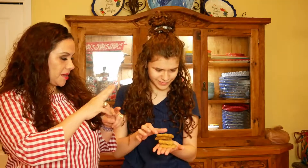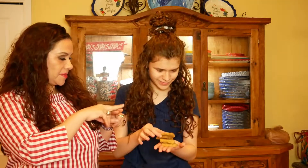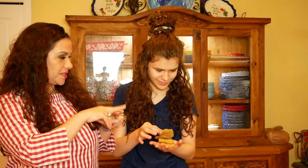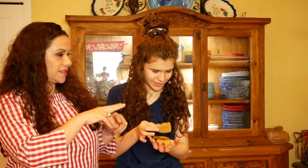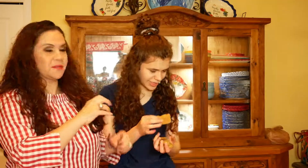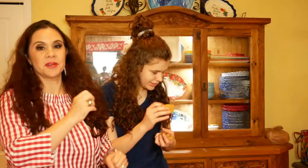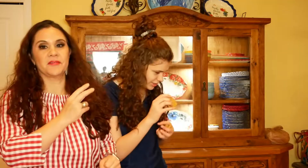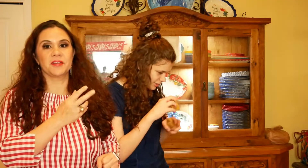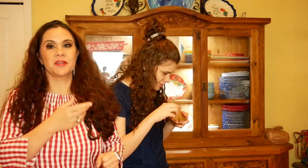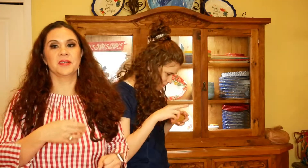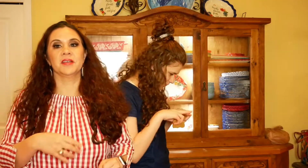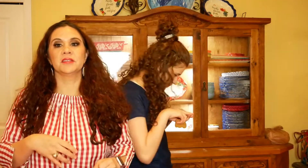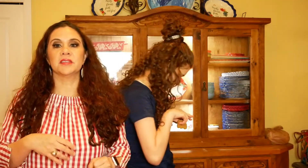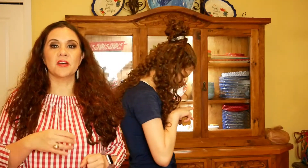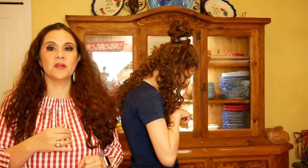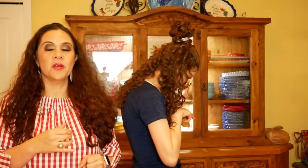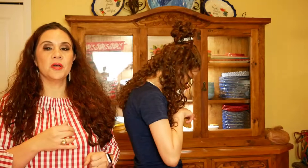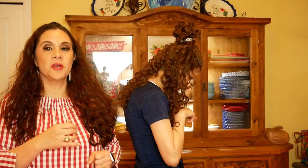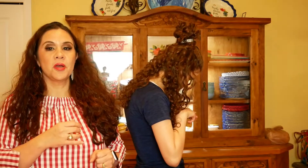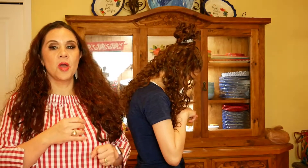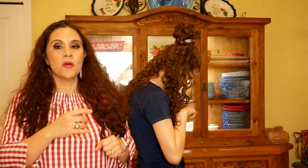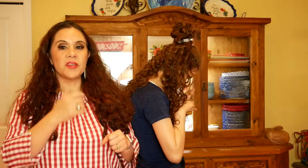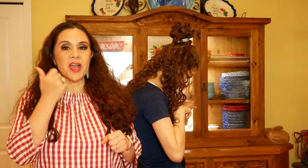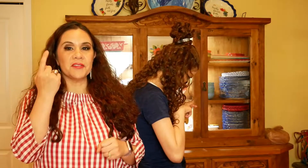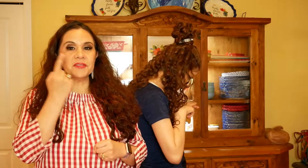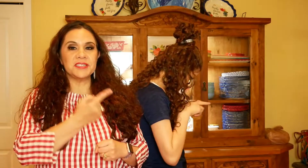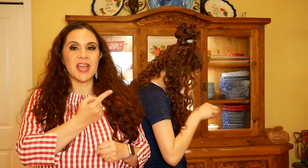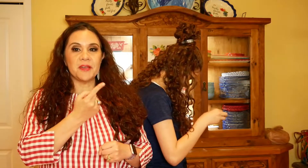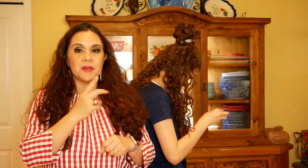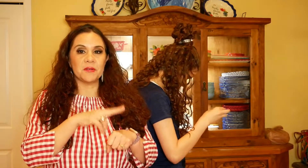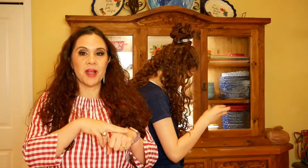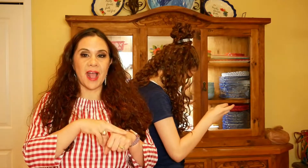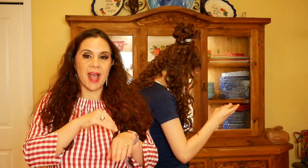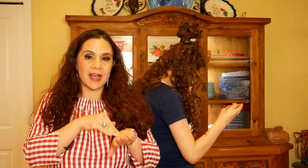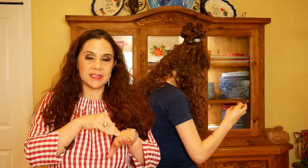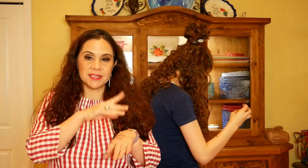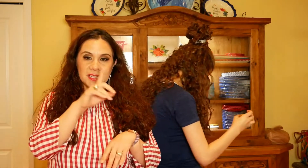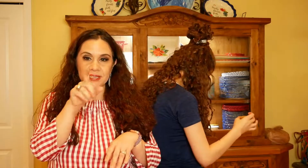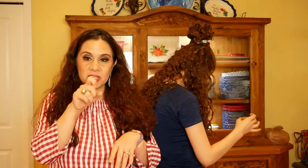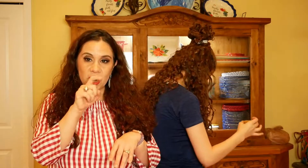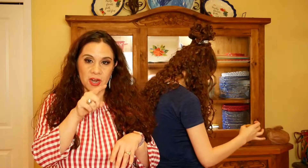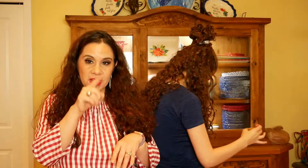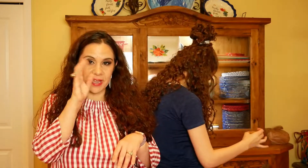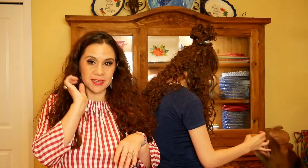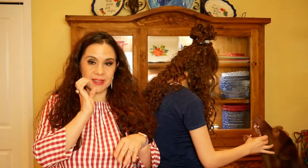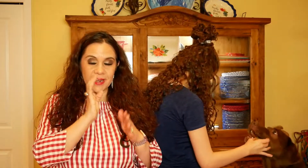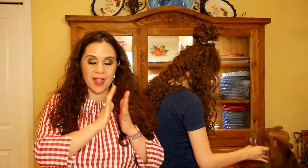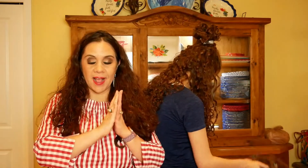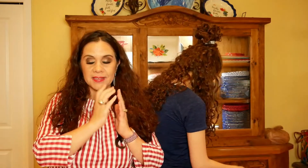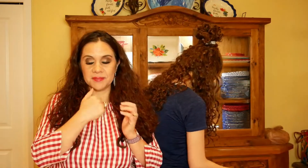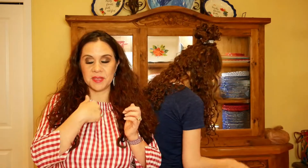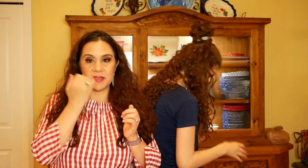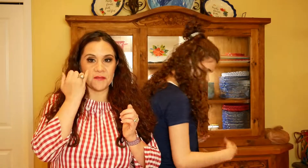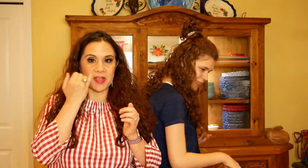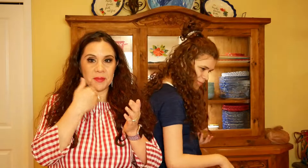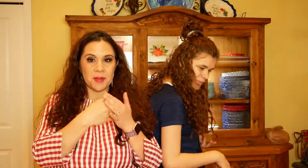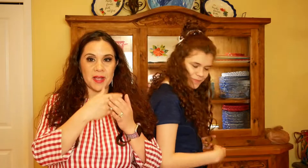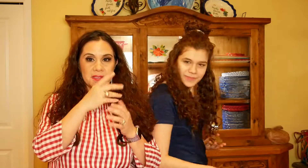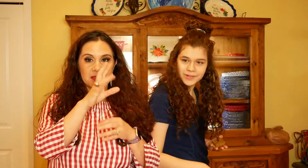them sit or whatever so the other day we were at target and elena asked me if i could buy some